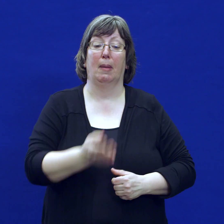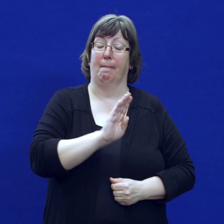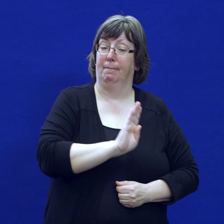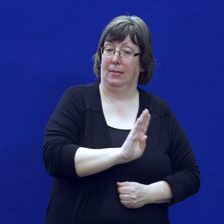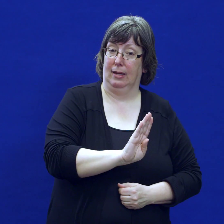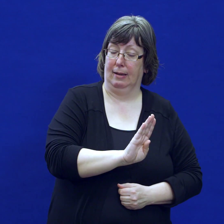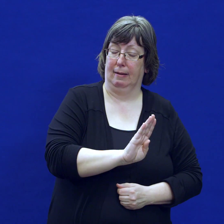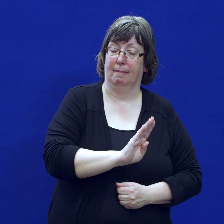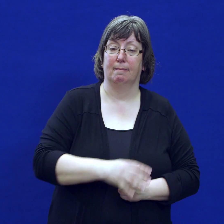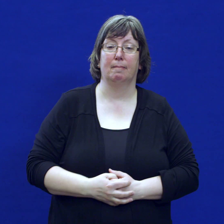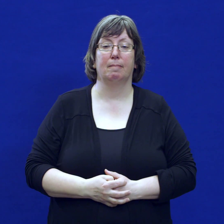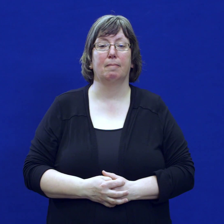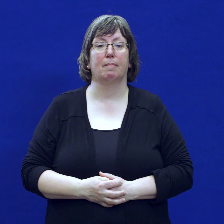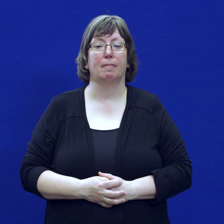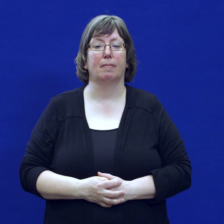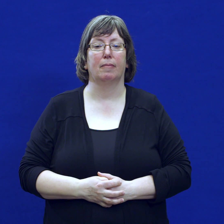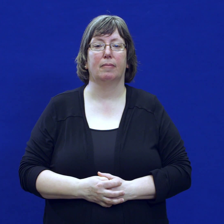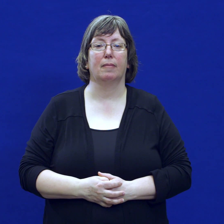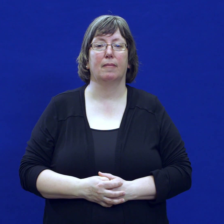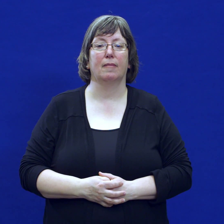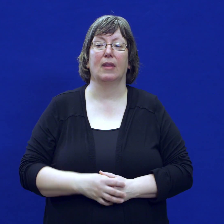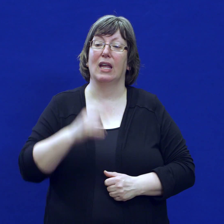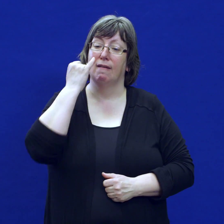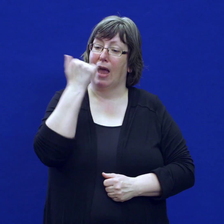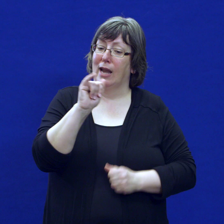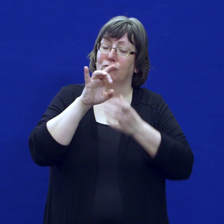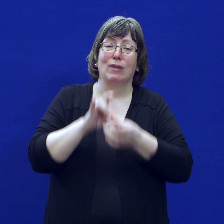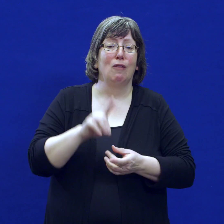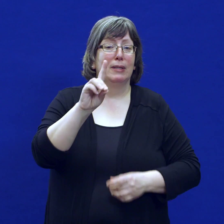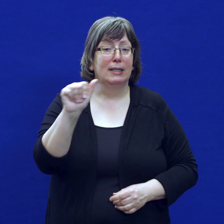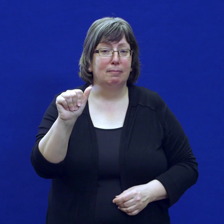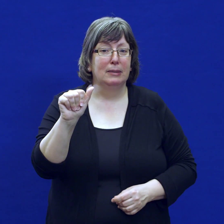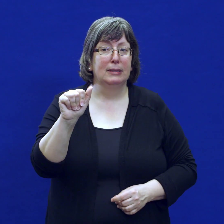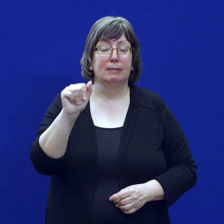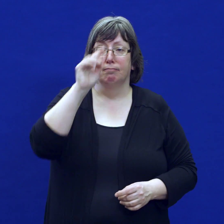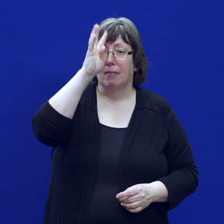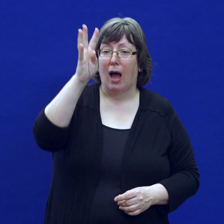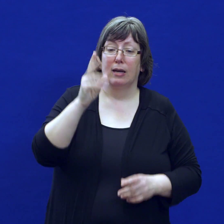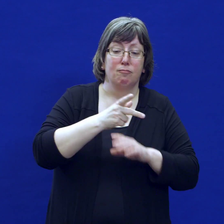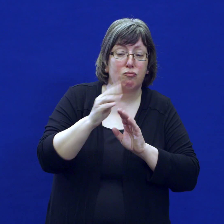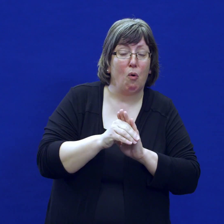b. address broader disability related initiatives